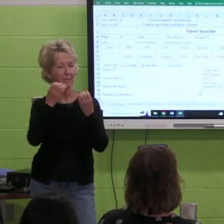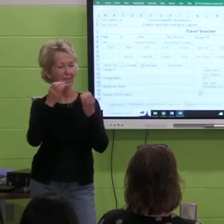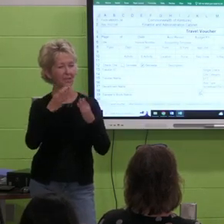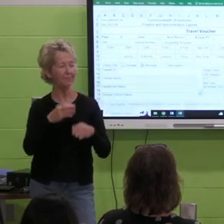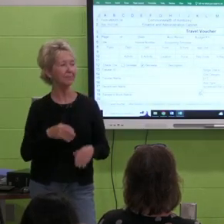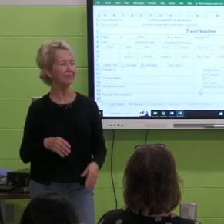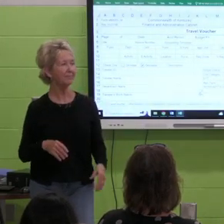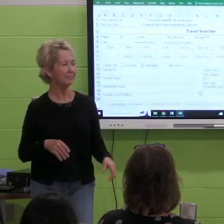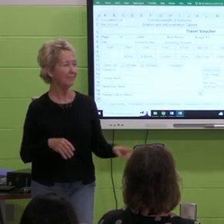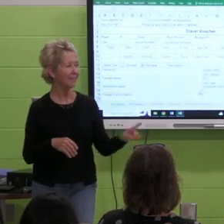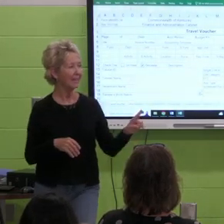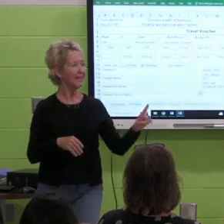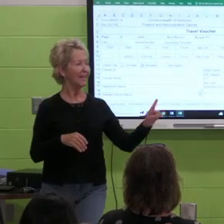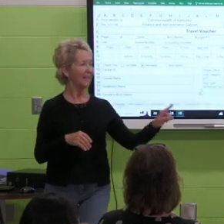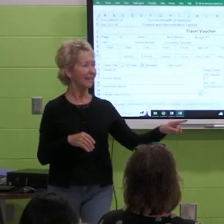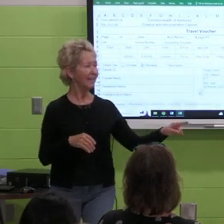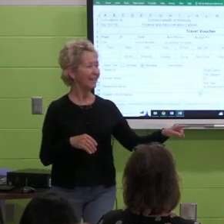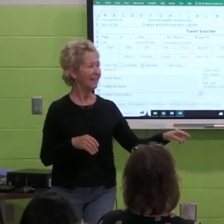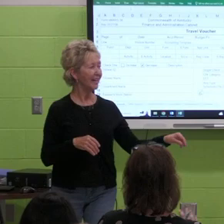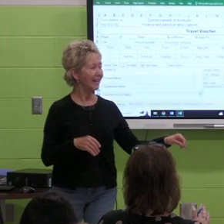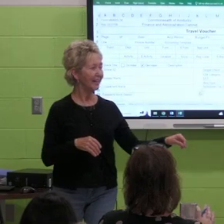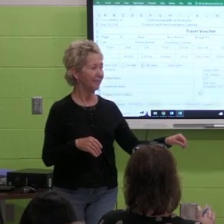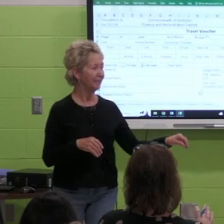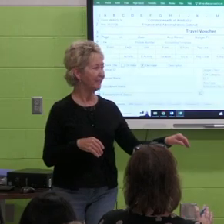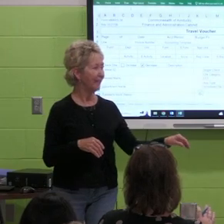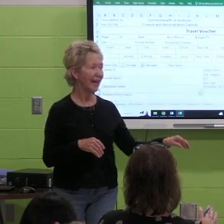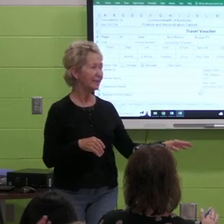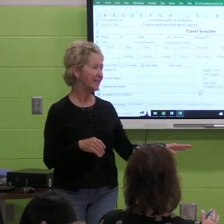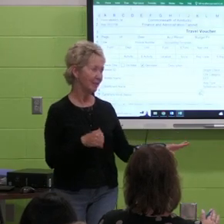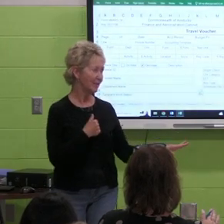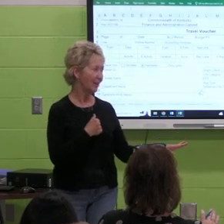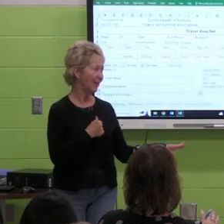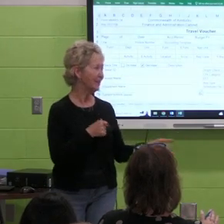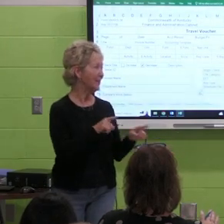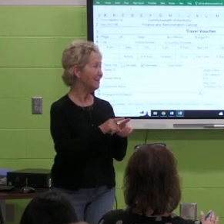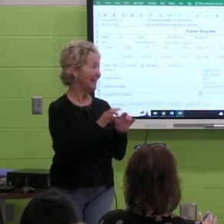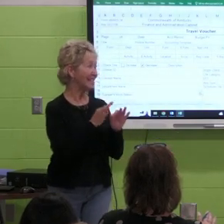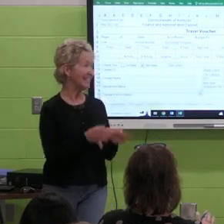using that vendor and you know that it's on a master agreement confused I'm saying